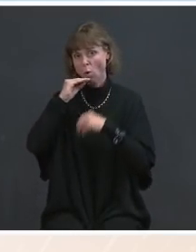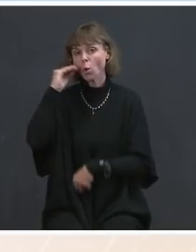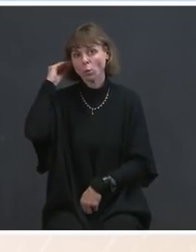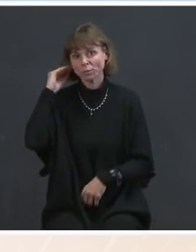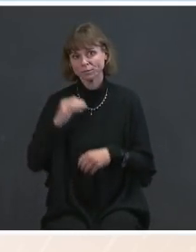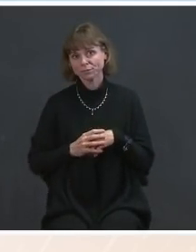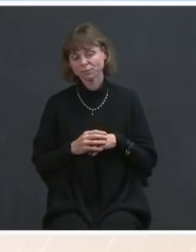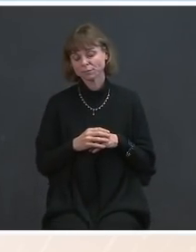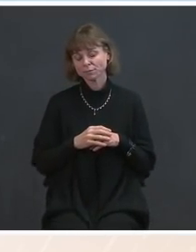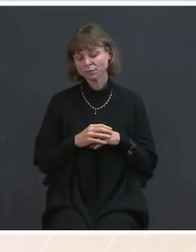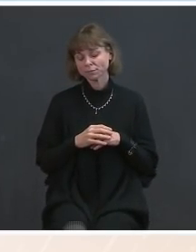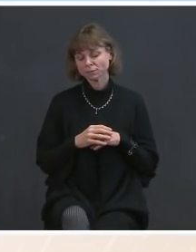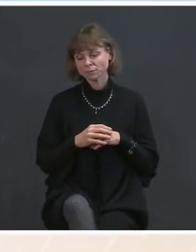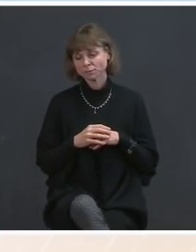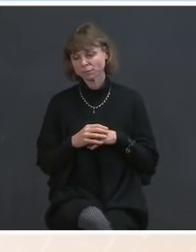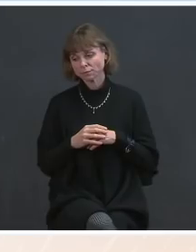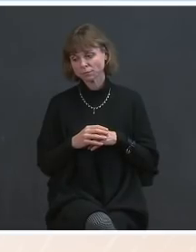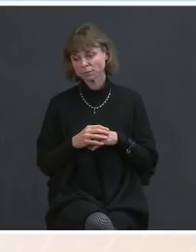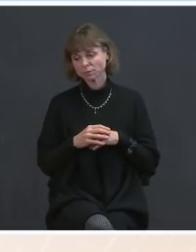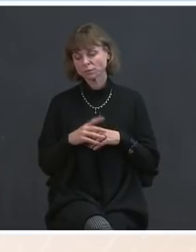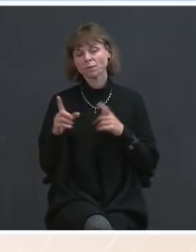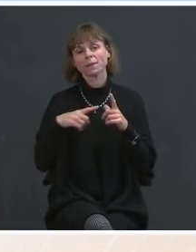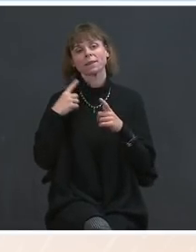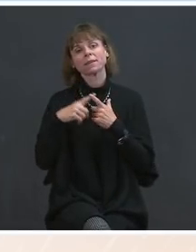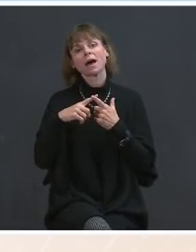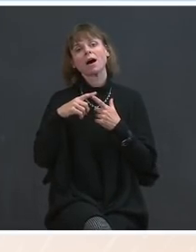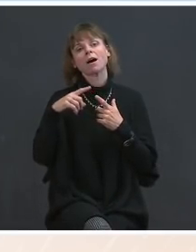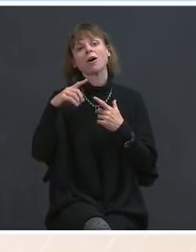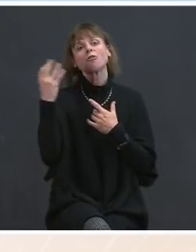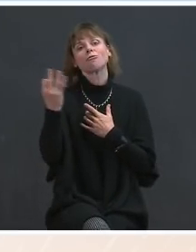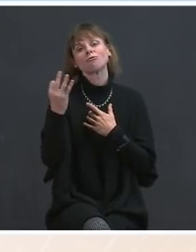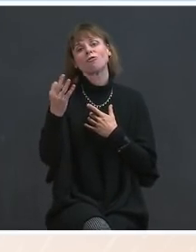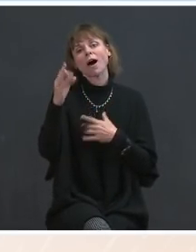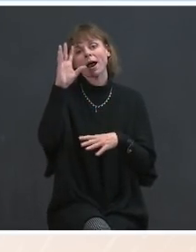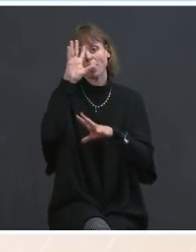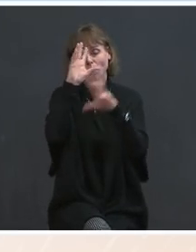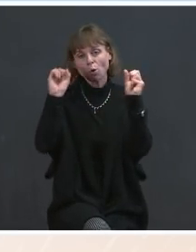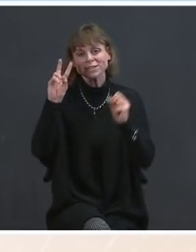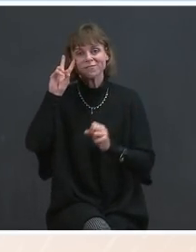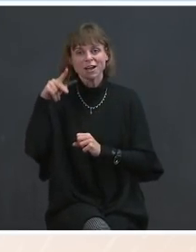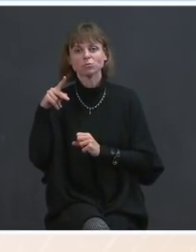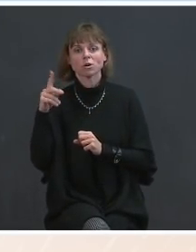will travel to Georgia, as you all already know, to underscore how they and congressional Democrats